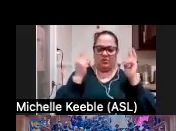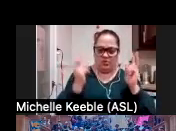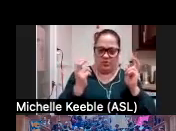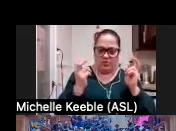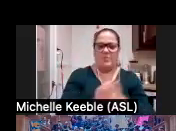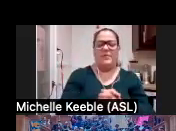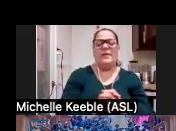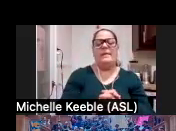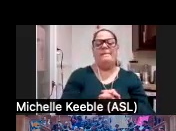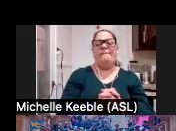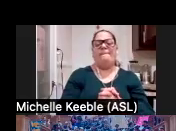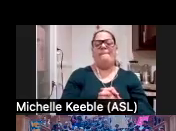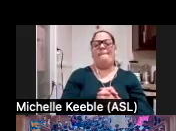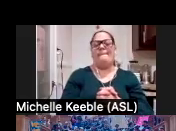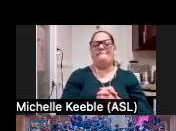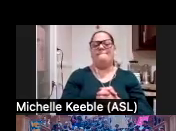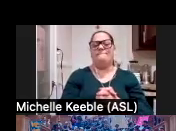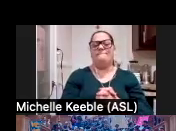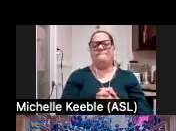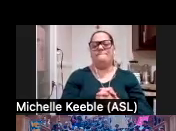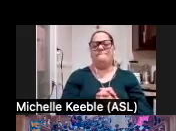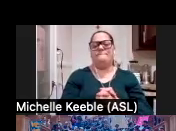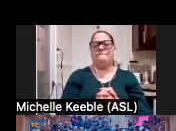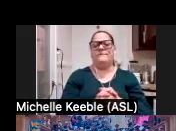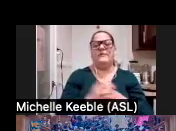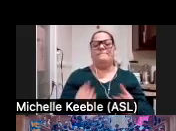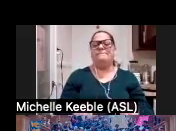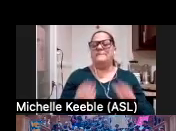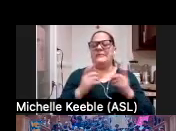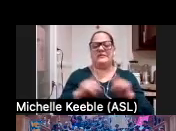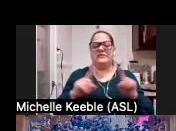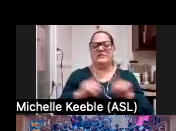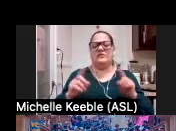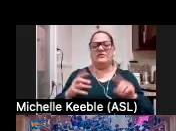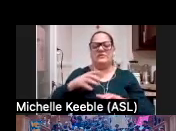and then it just goes into many other artifacts that just intersect with everything else that